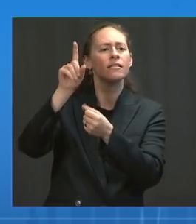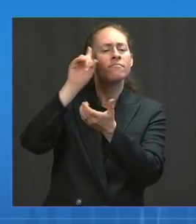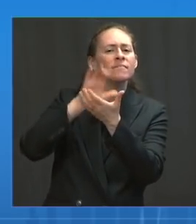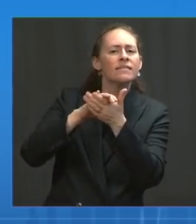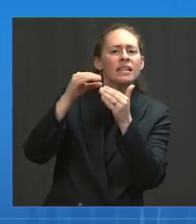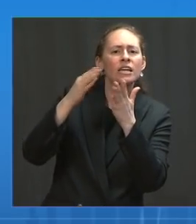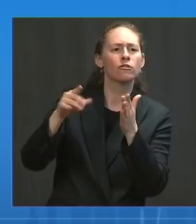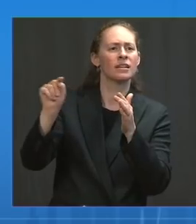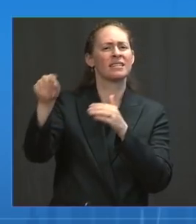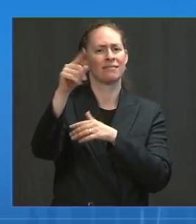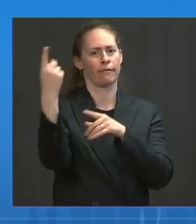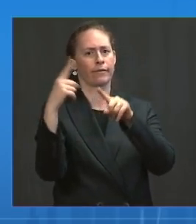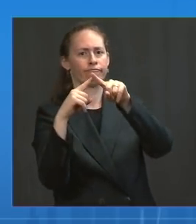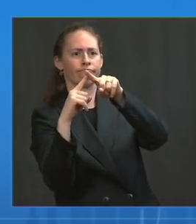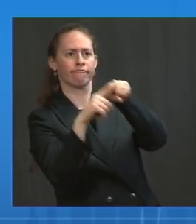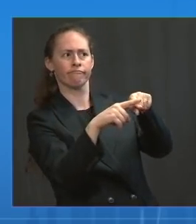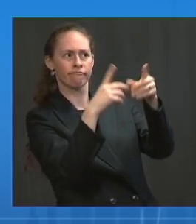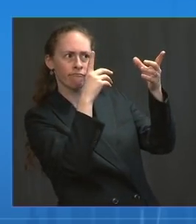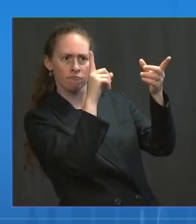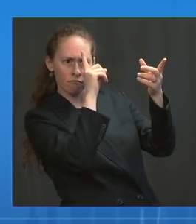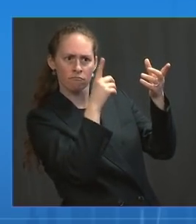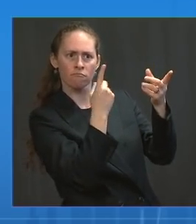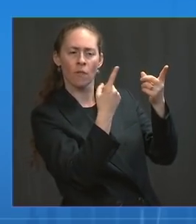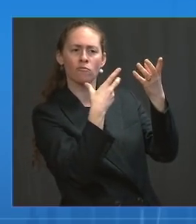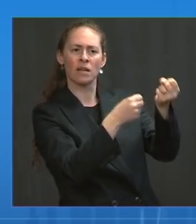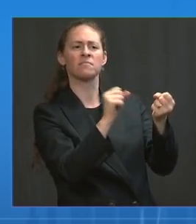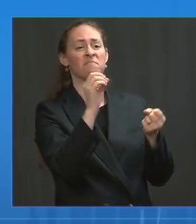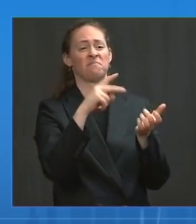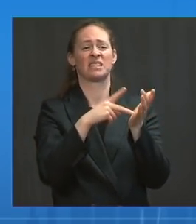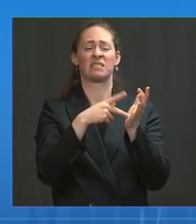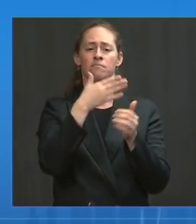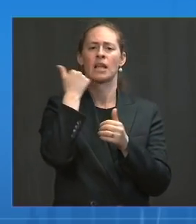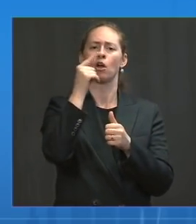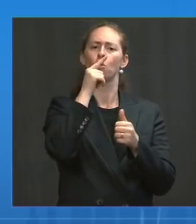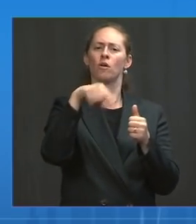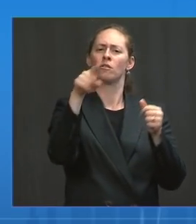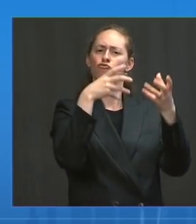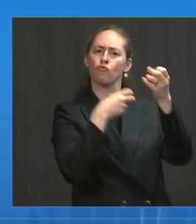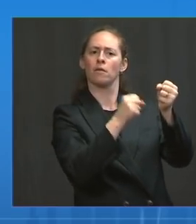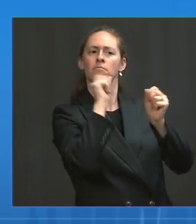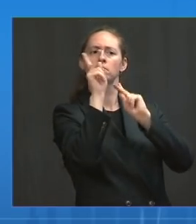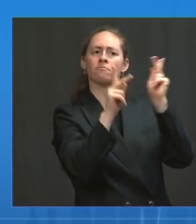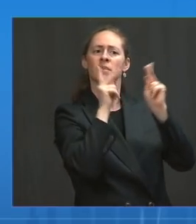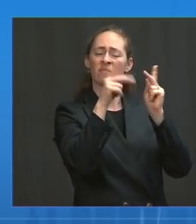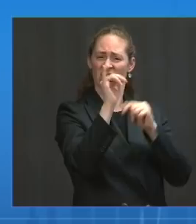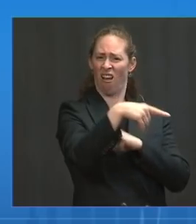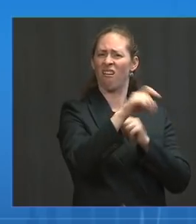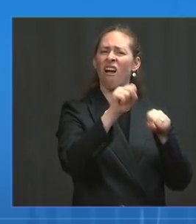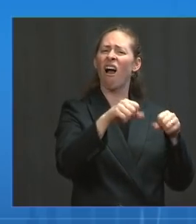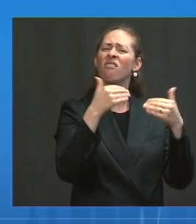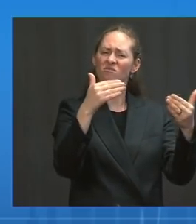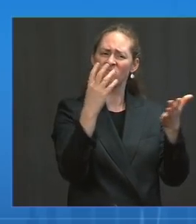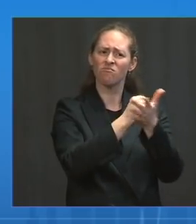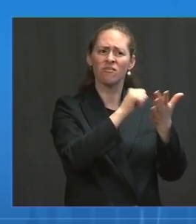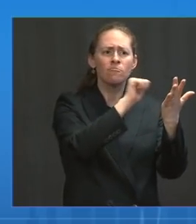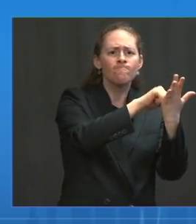As part of our efforts, trusted messengers may go door to door. These very doctors, faith leaders and community leaders